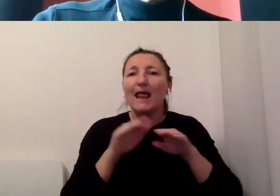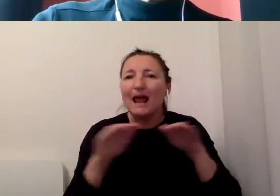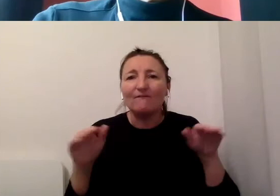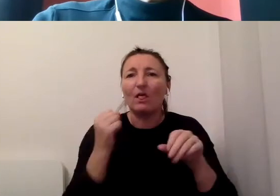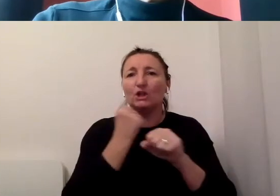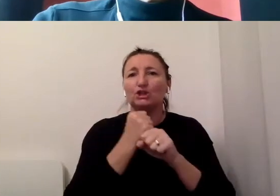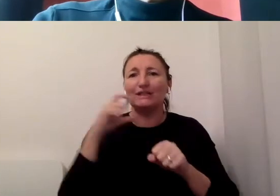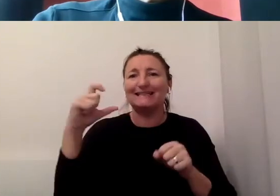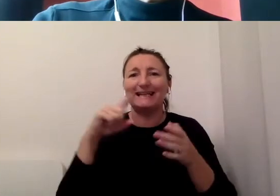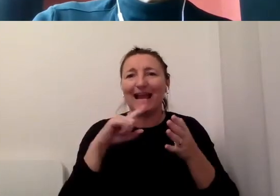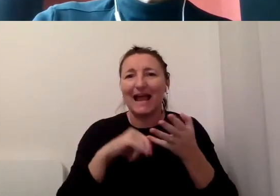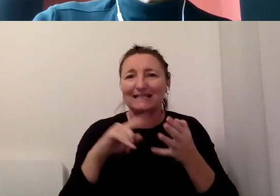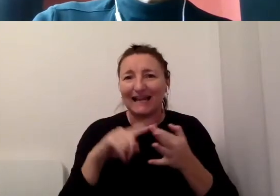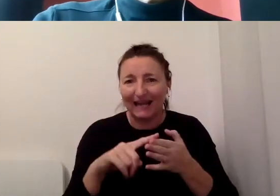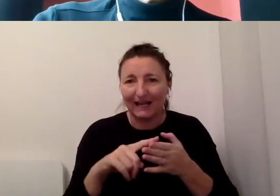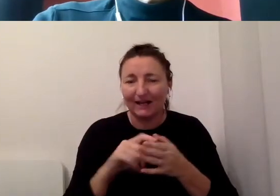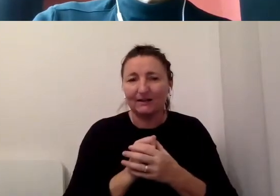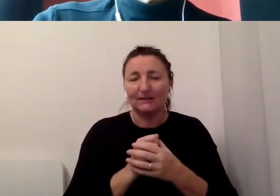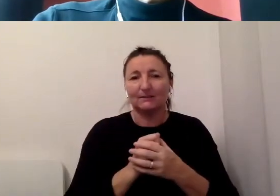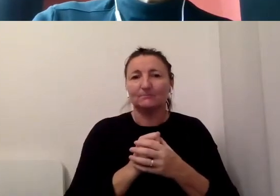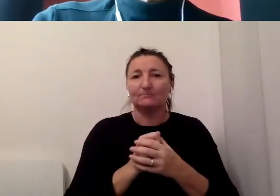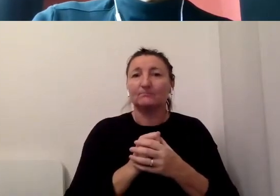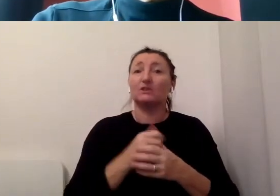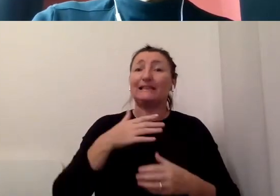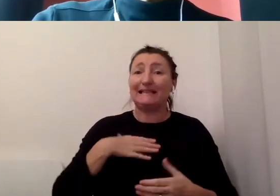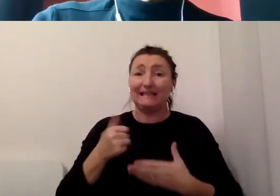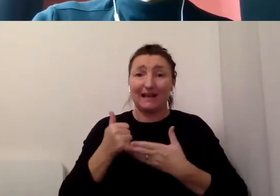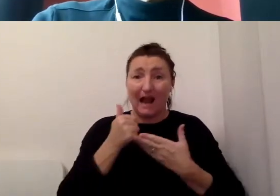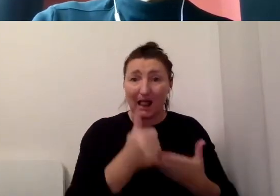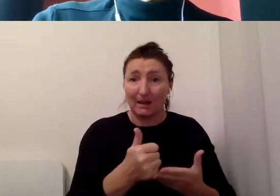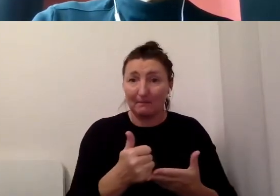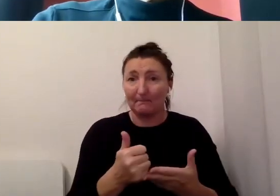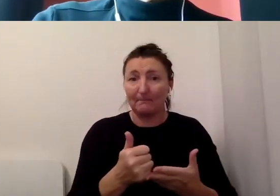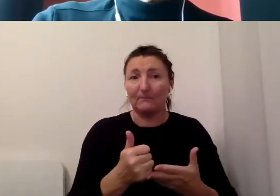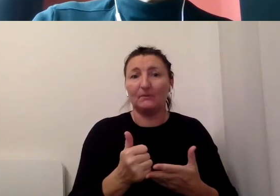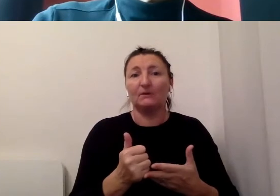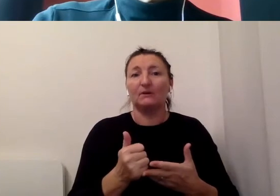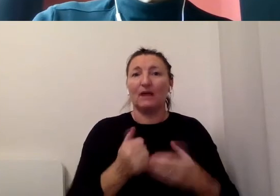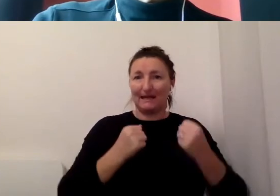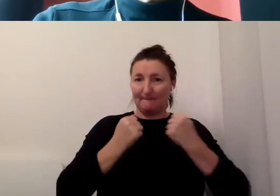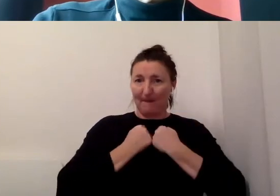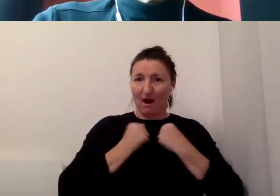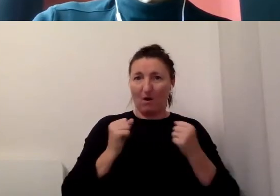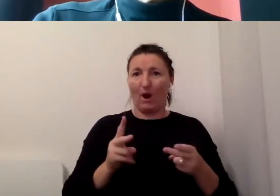how would you, how would someone help you do that in your own deep way, based on the difficulties